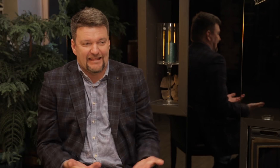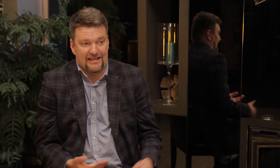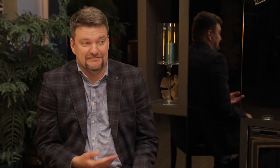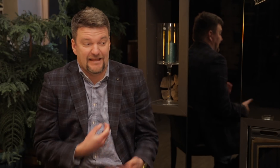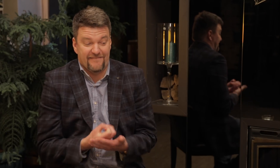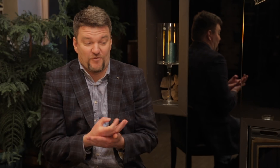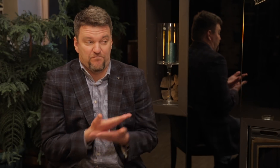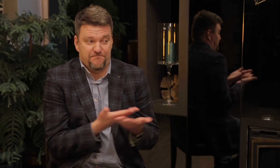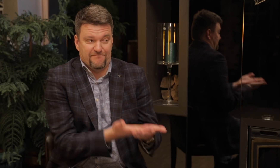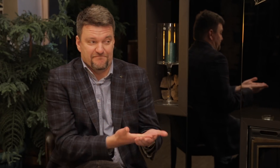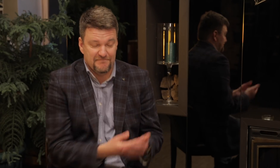I’ll share information on that.